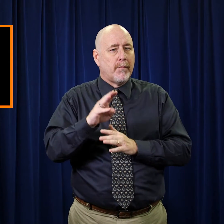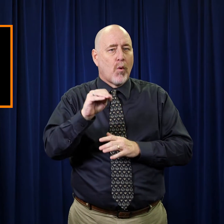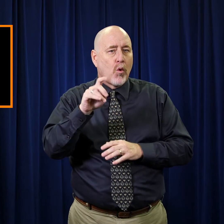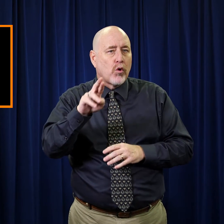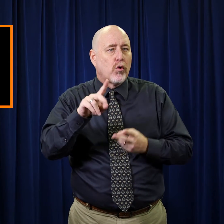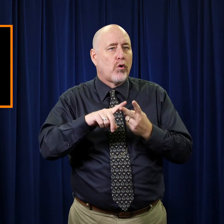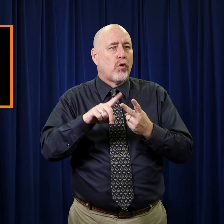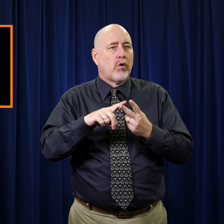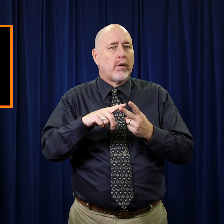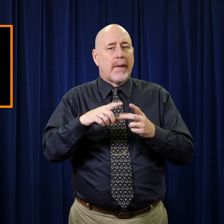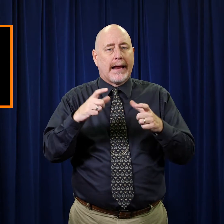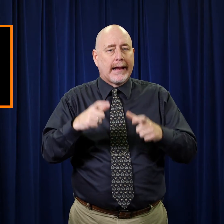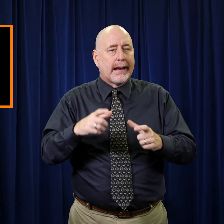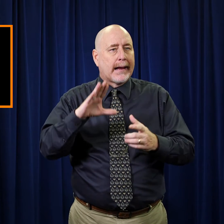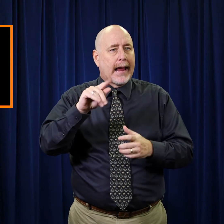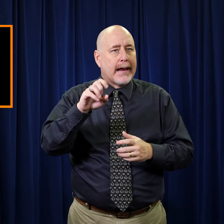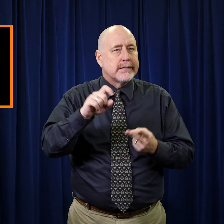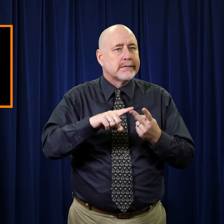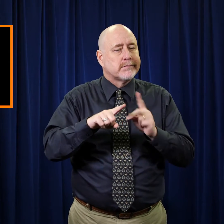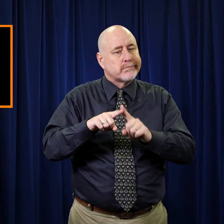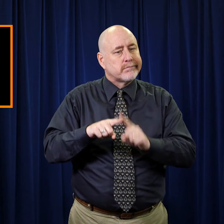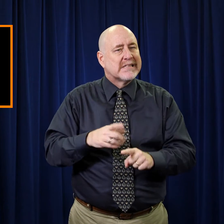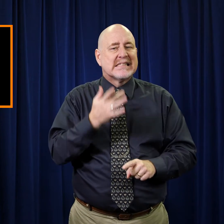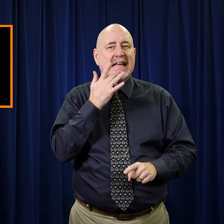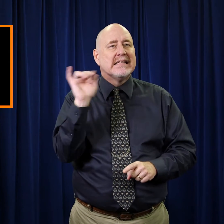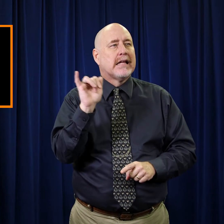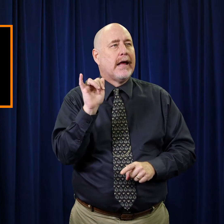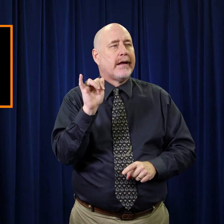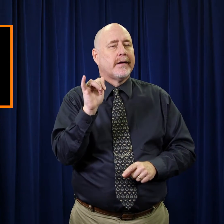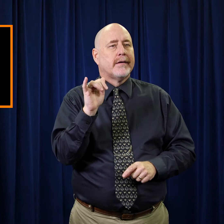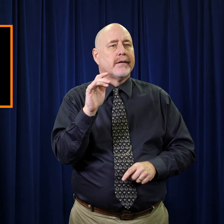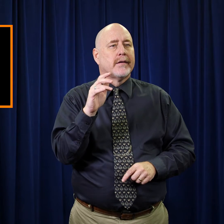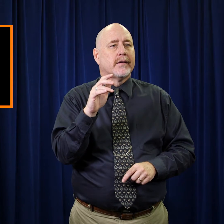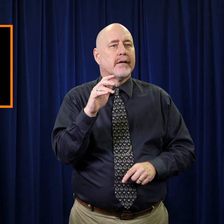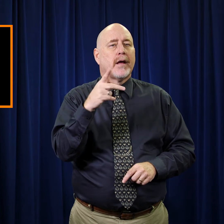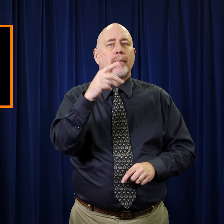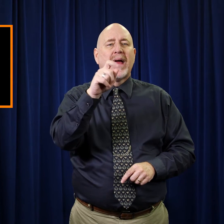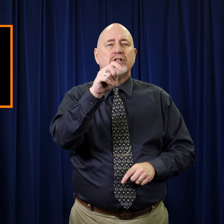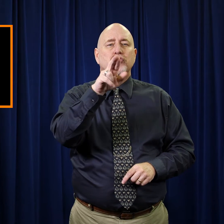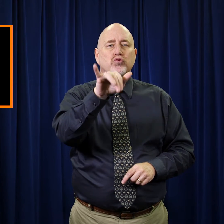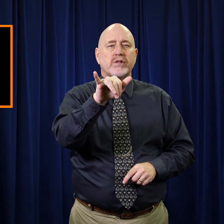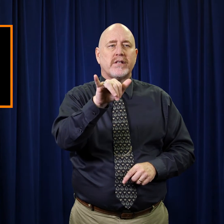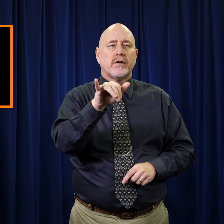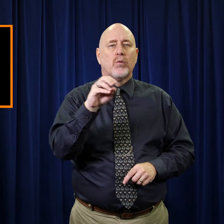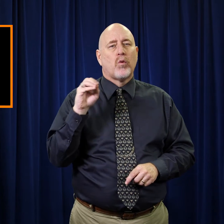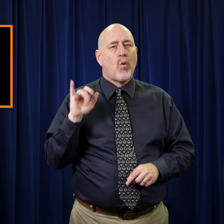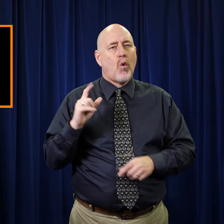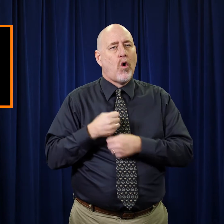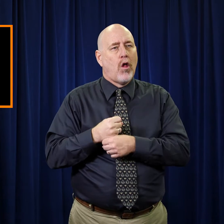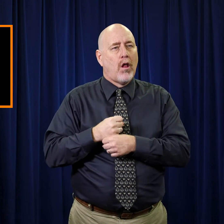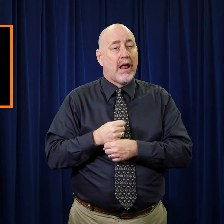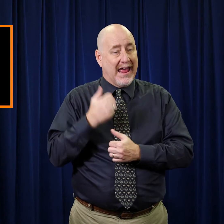They would cook it in pans. They would make cakes out of it. It's taste was like the taste of pastry prepared with oil.